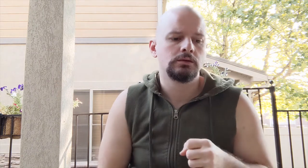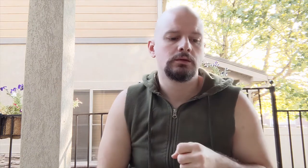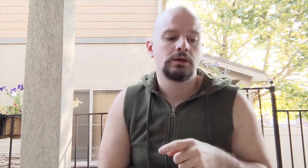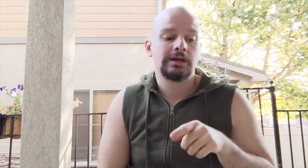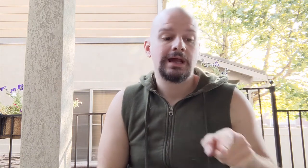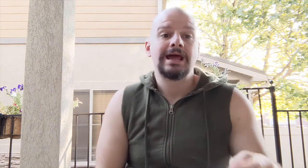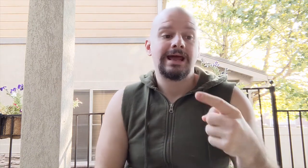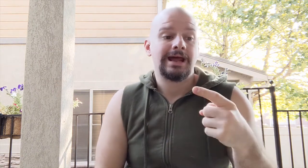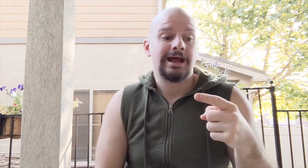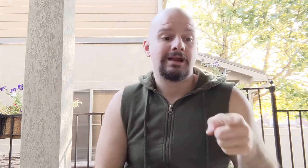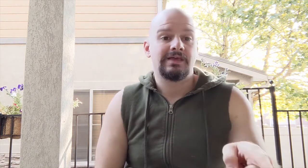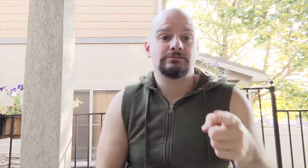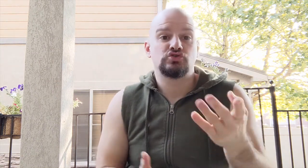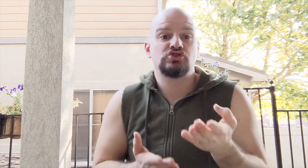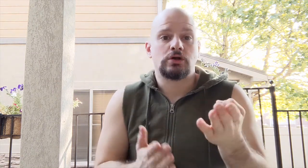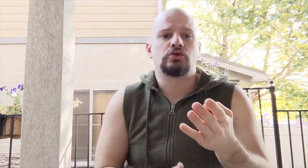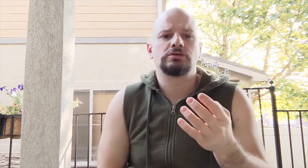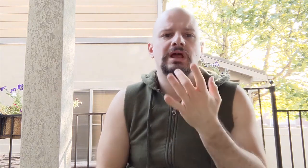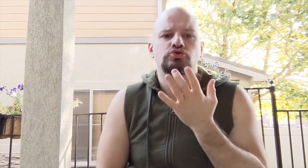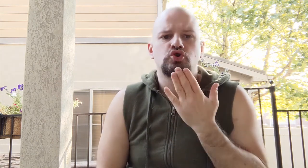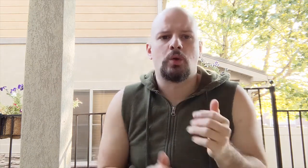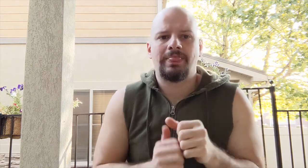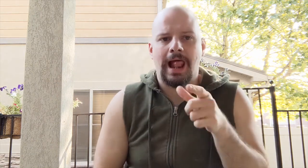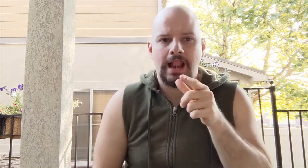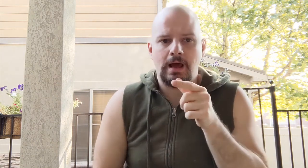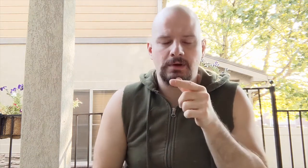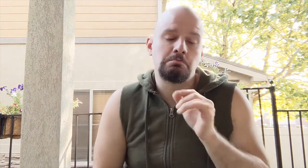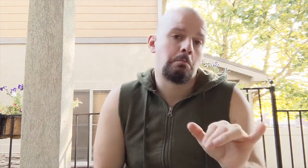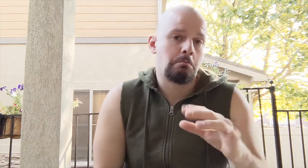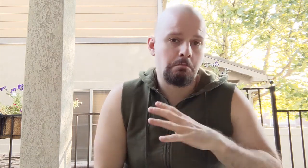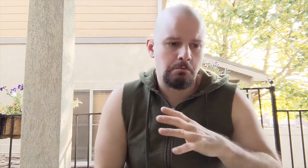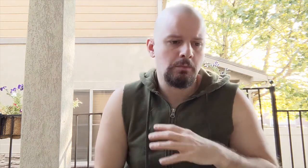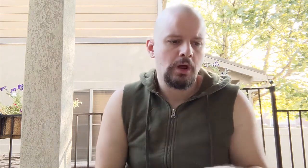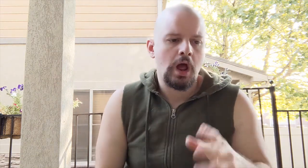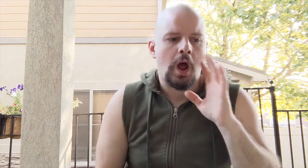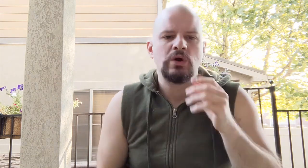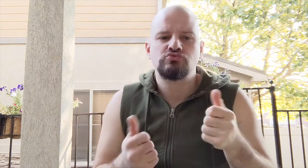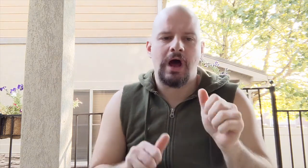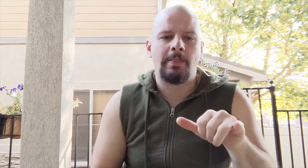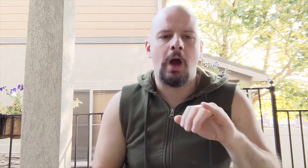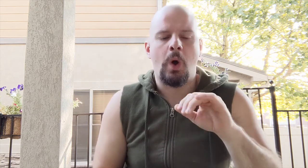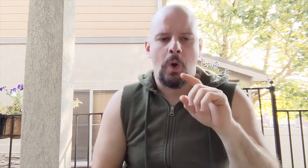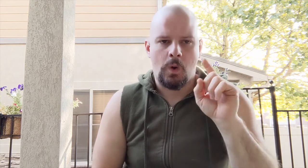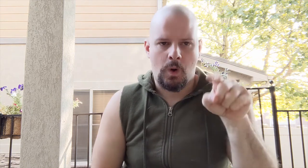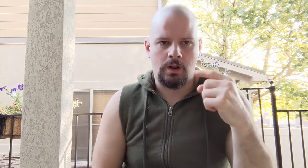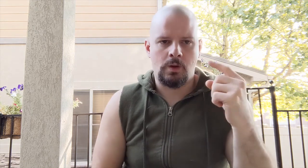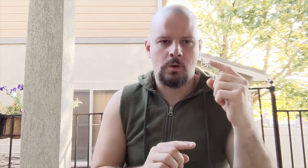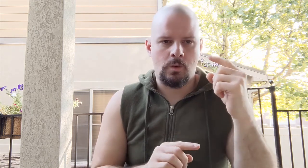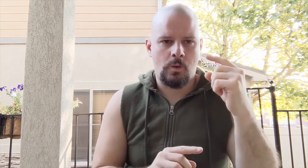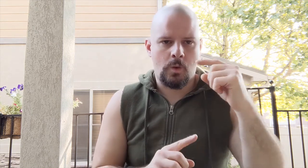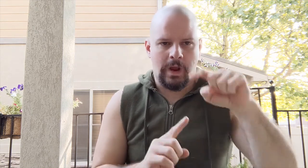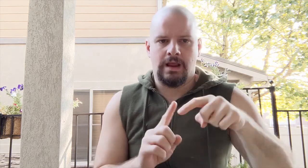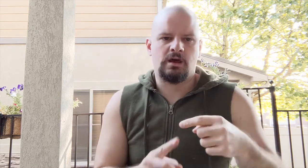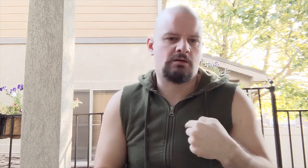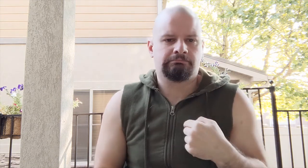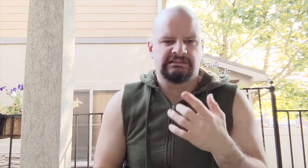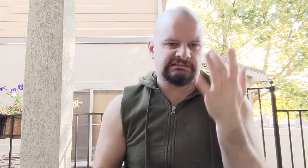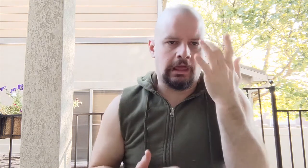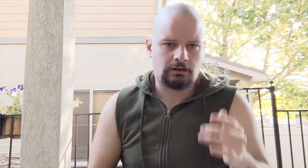There's a suggestion that it tastes good with lemon, that's cool. I will have it again ONLY when I'm sick.